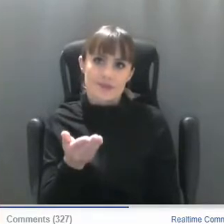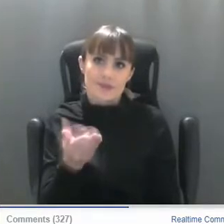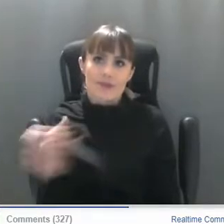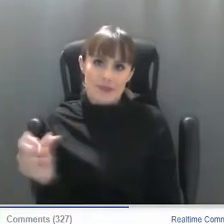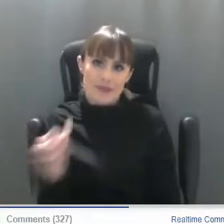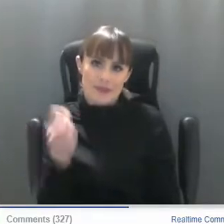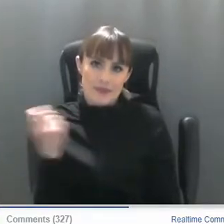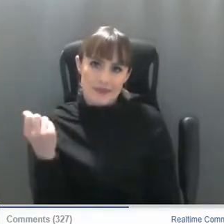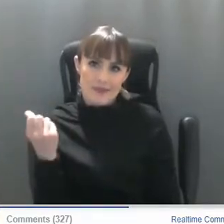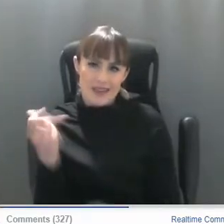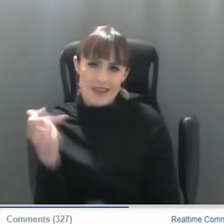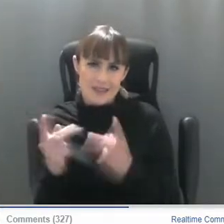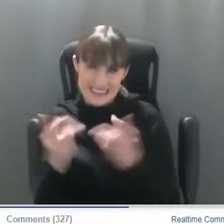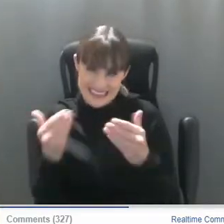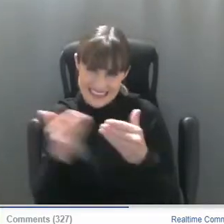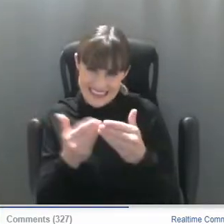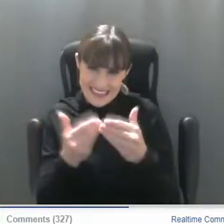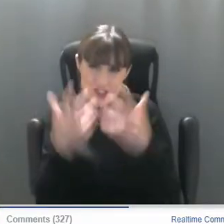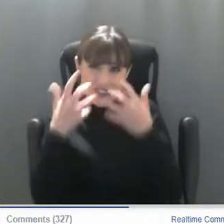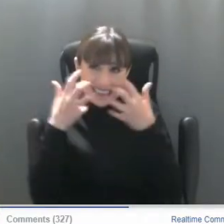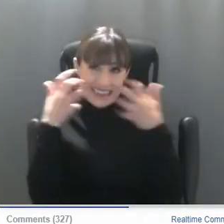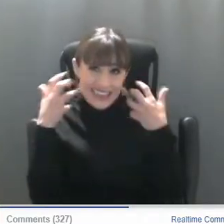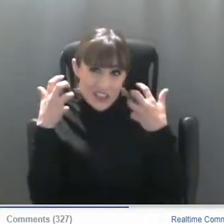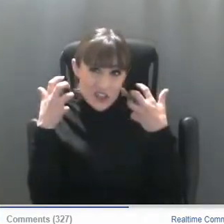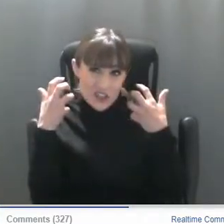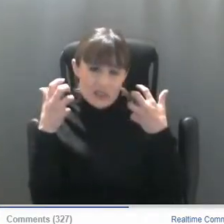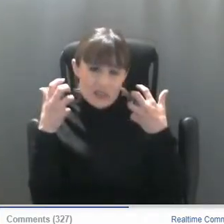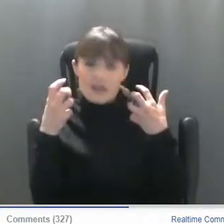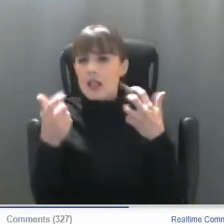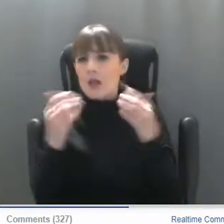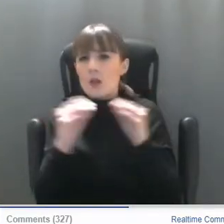We just want to give you a little bit of extra distance, so that we're not